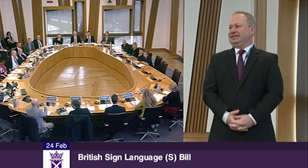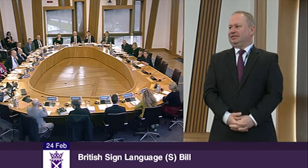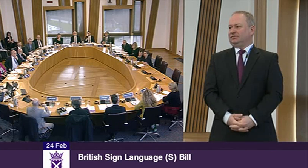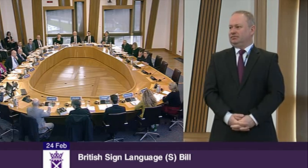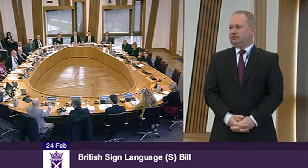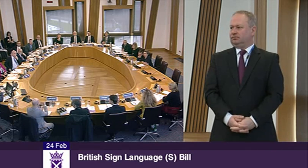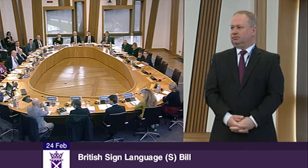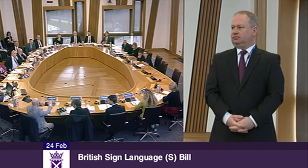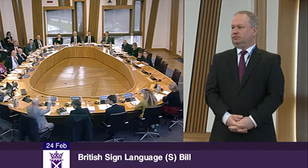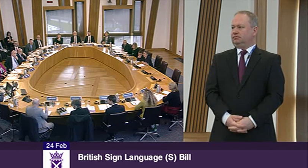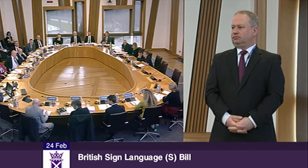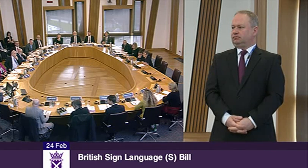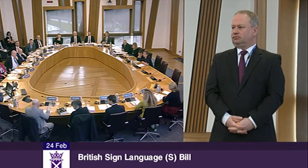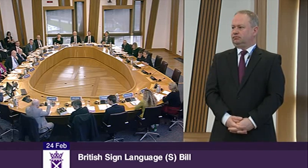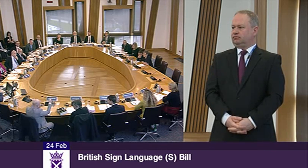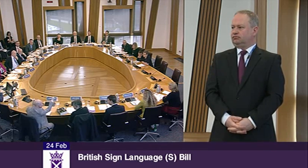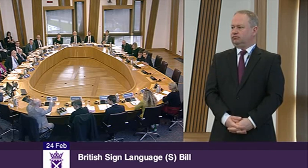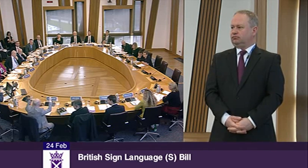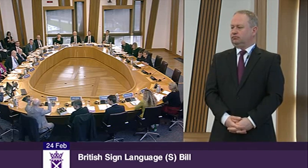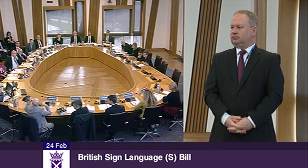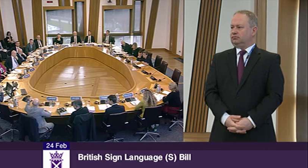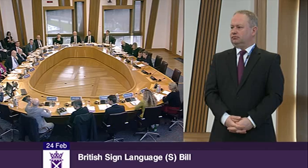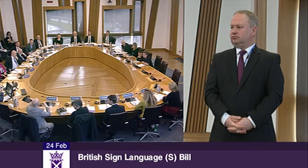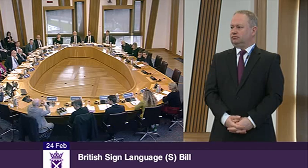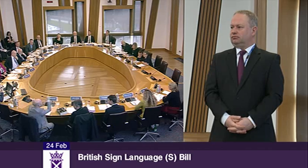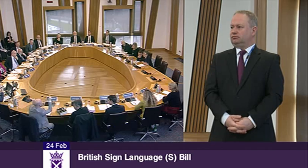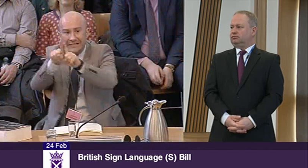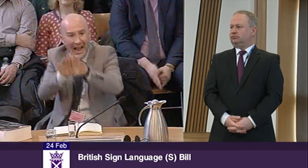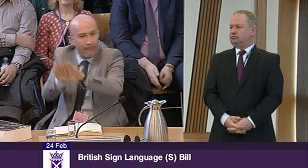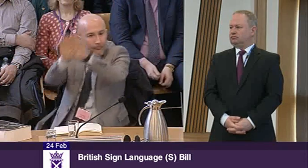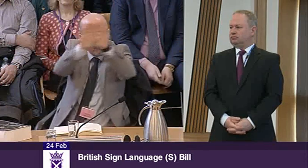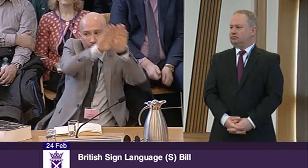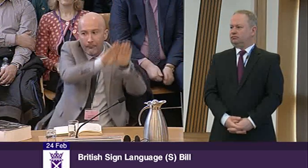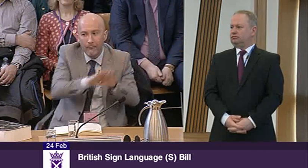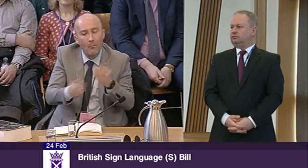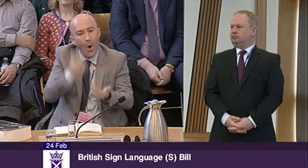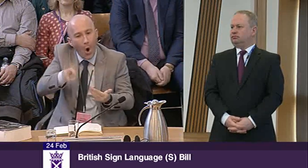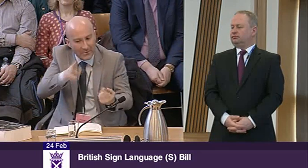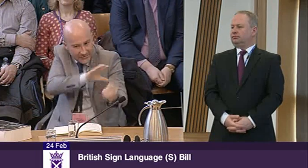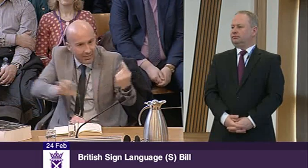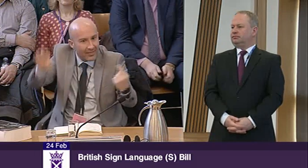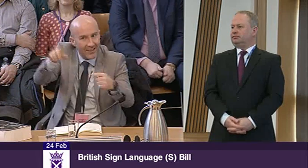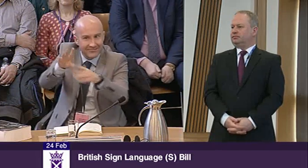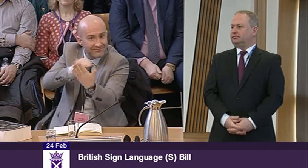Frankie McLean: There are current examples of good practice, but we would like to see